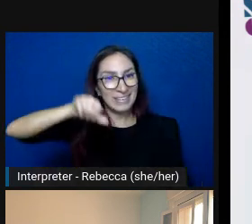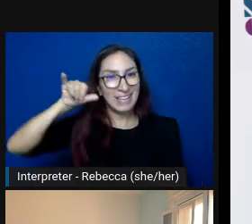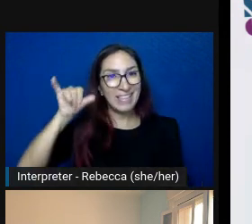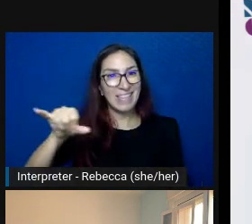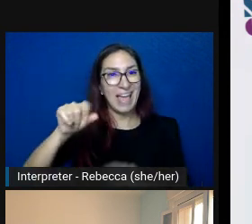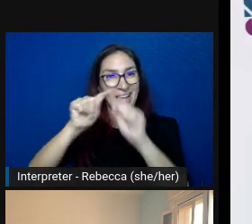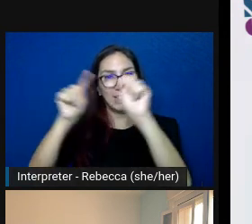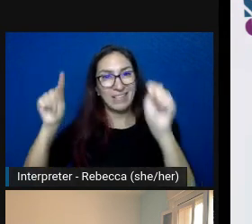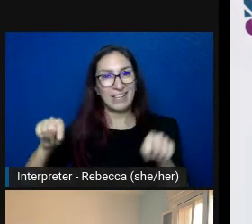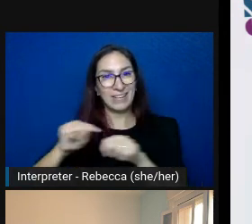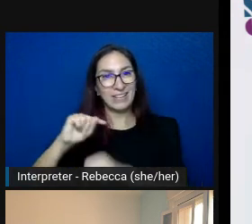this theme installed.